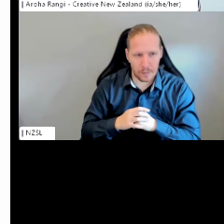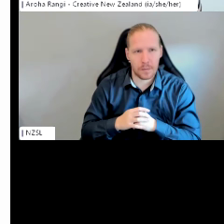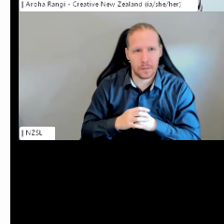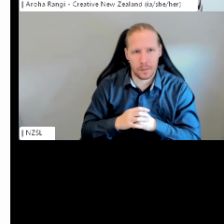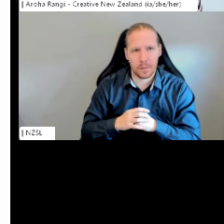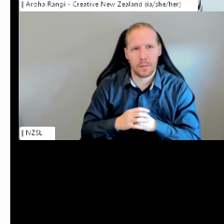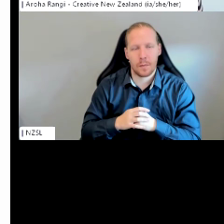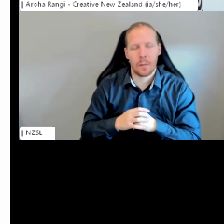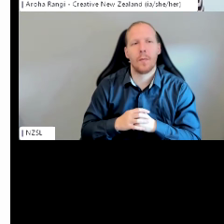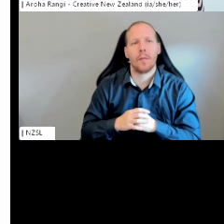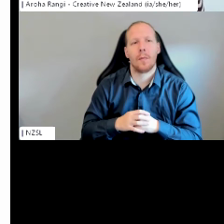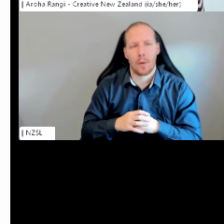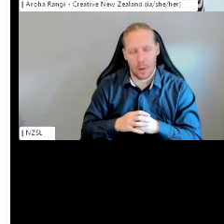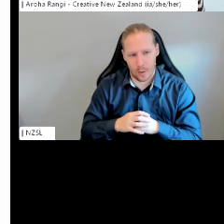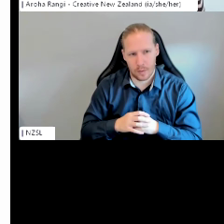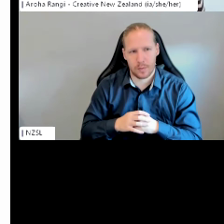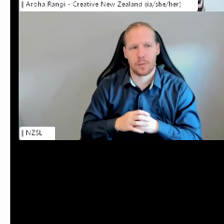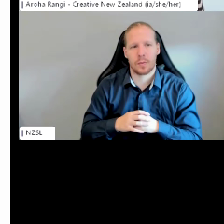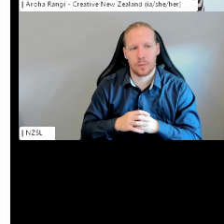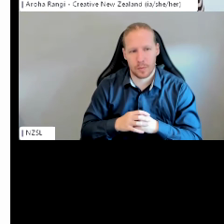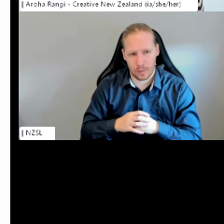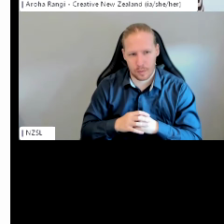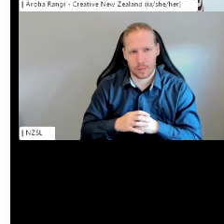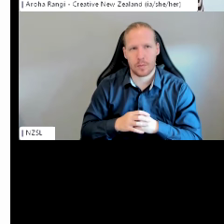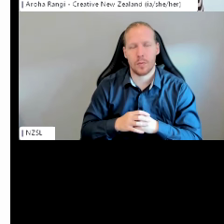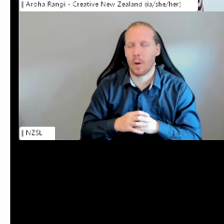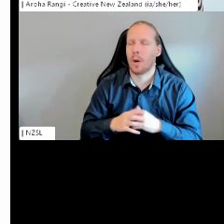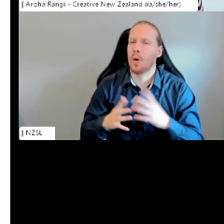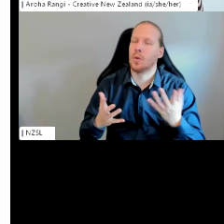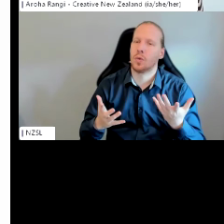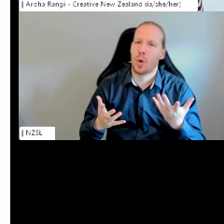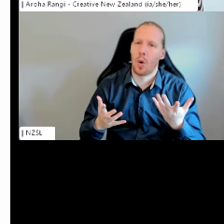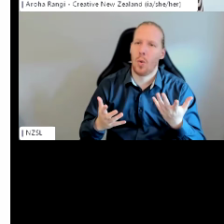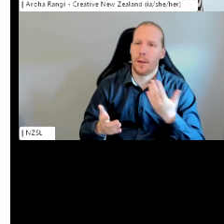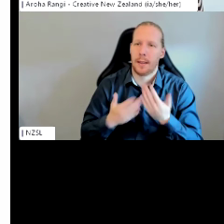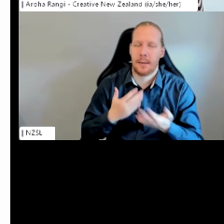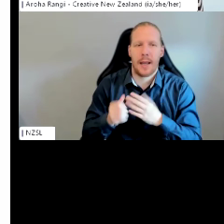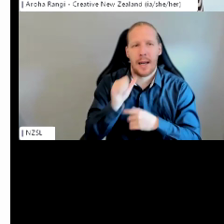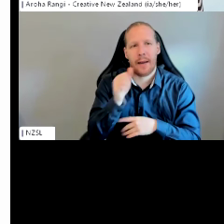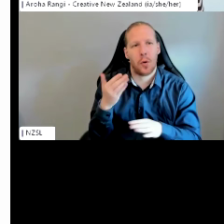still a huge amount of value in prioritizing culturally confident high value market segments,